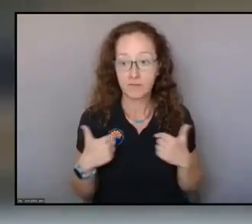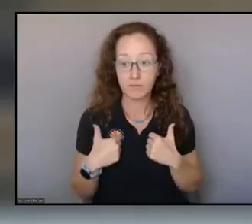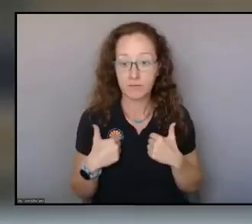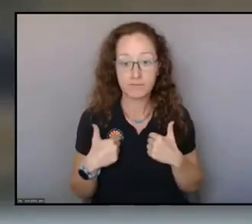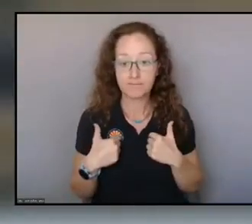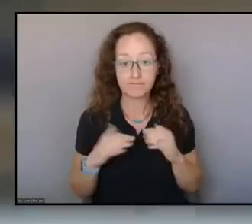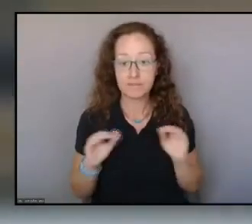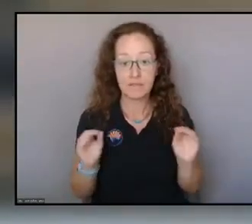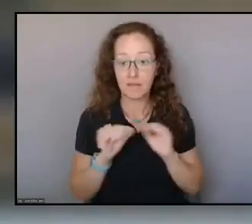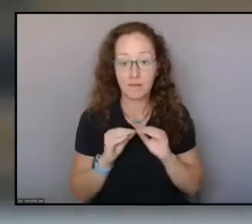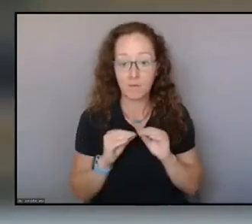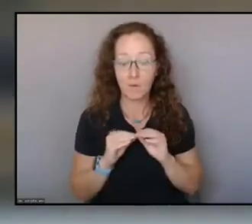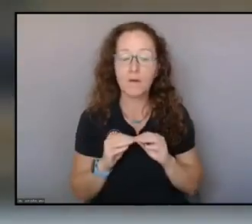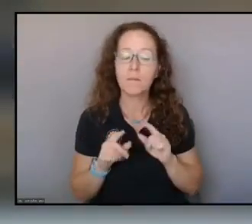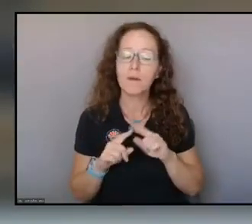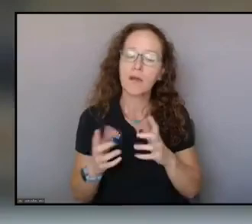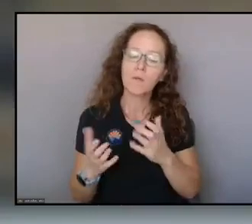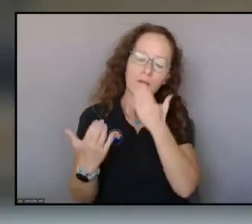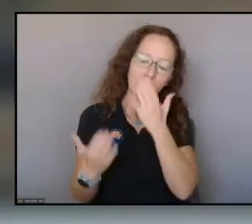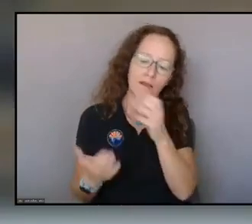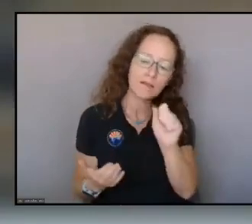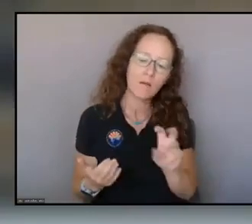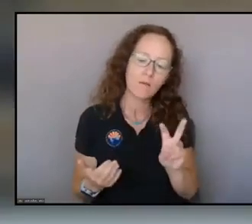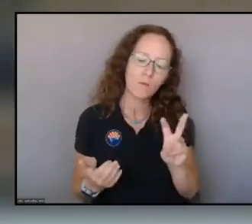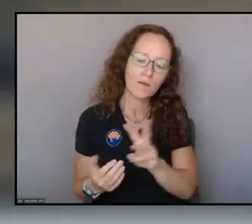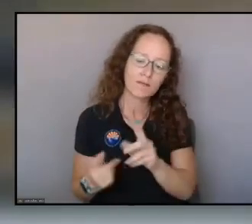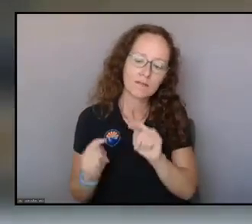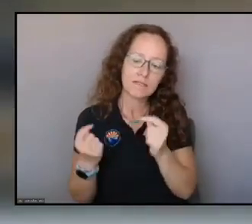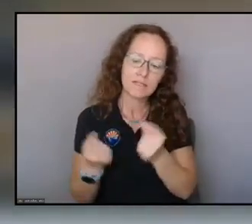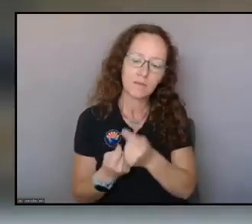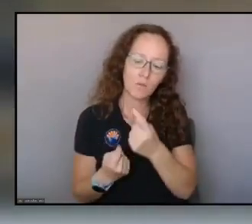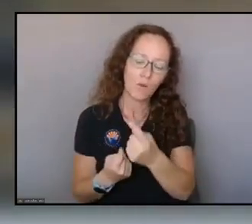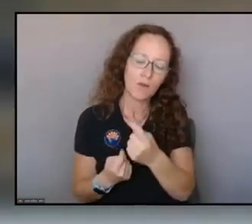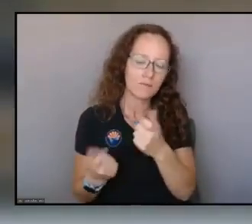I WANT TO THANK SOUTHWEST TEAM 1 FOR ALL OF YOUR HELP